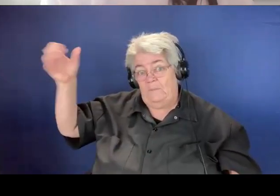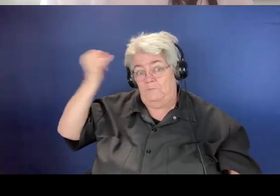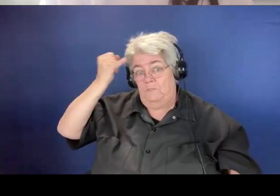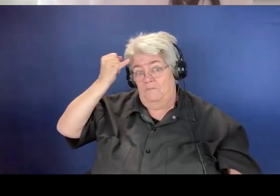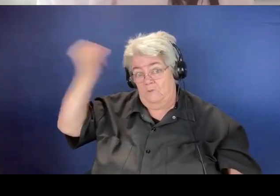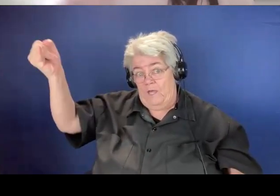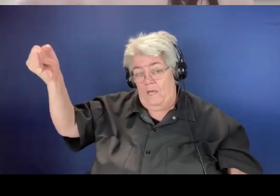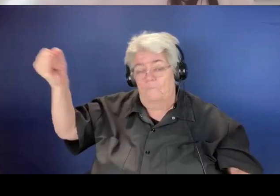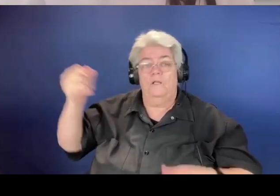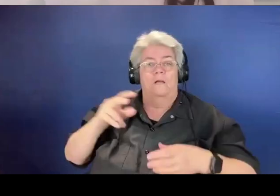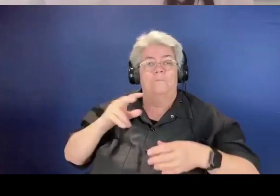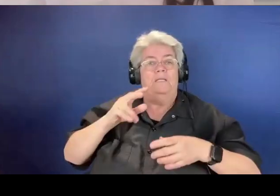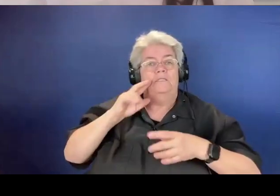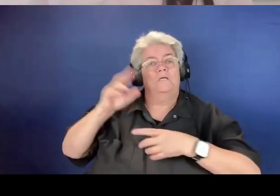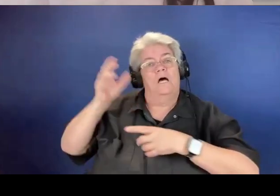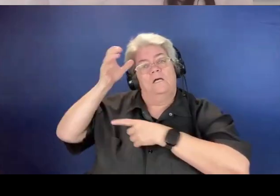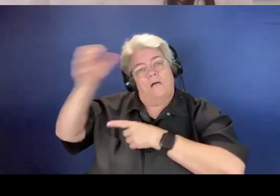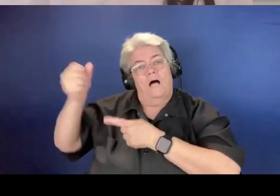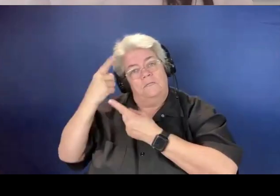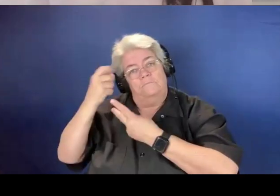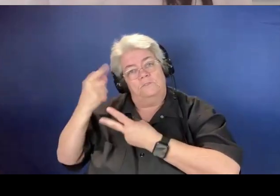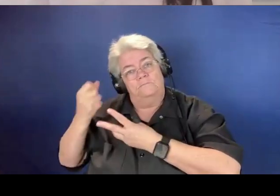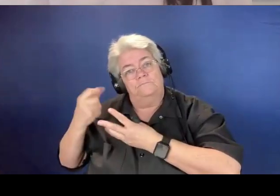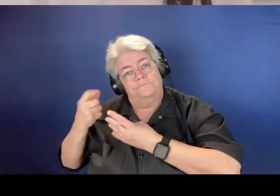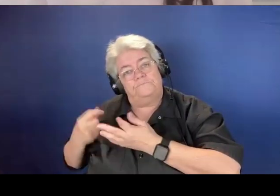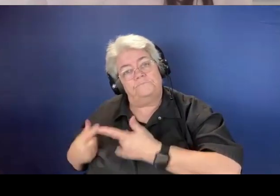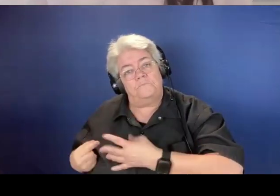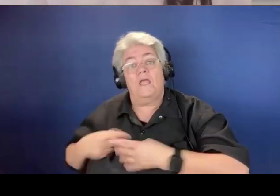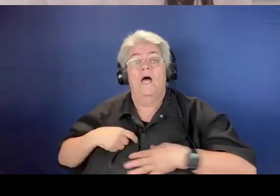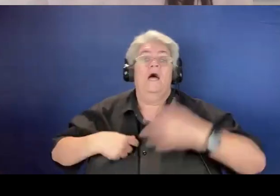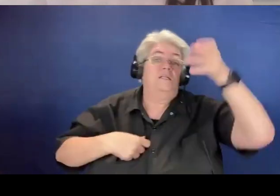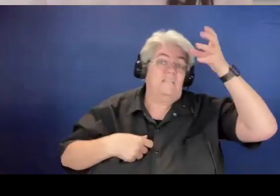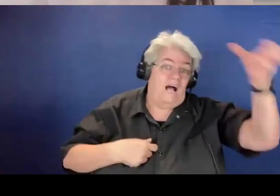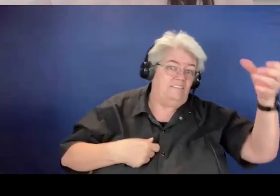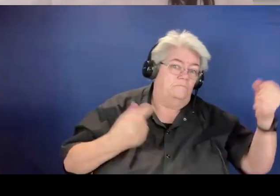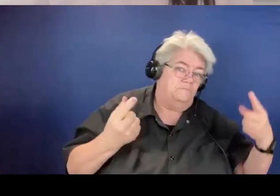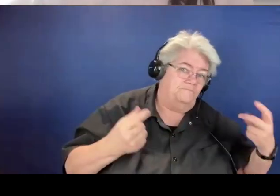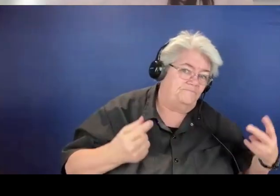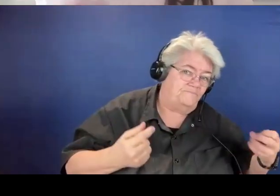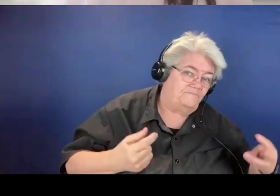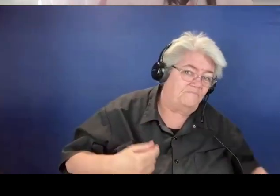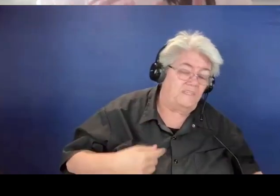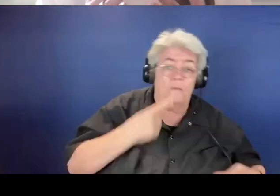words and concepts that are represented in both languages are only counted once.